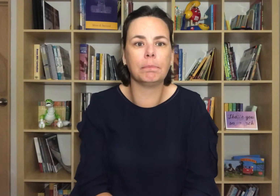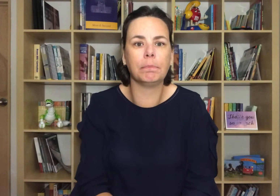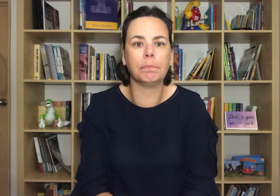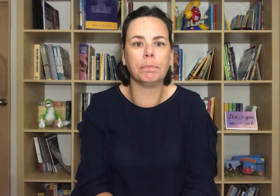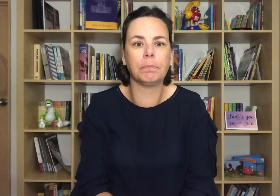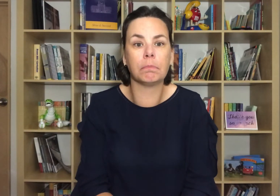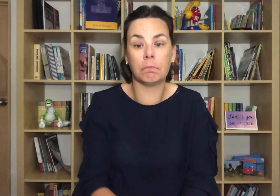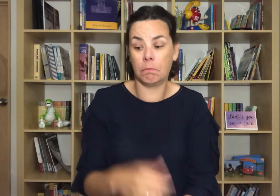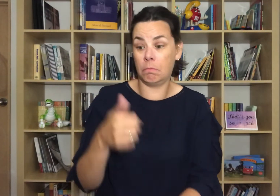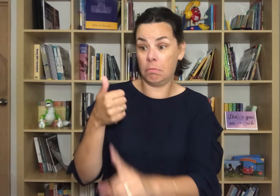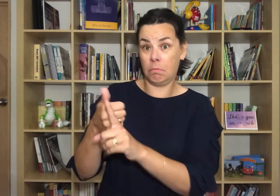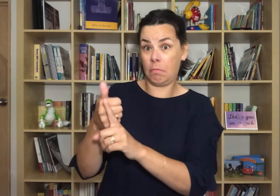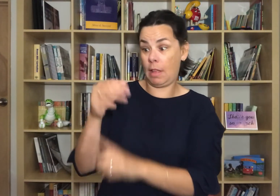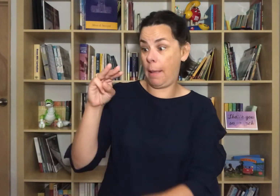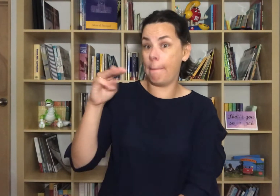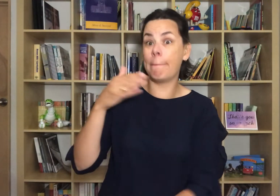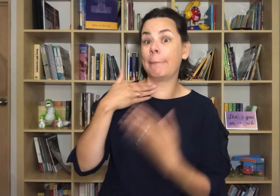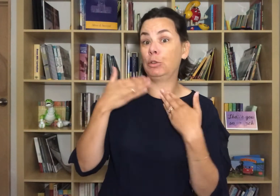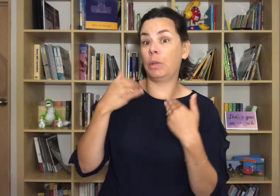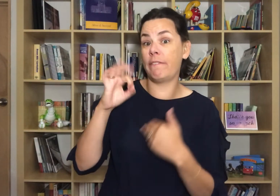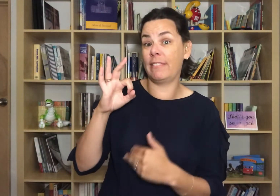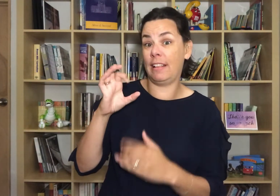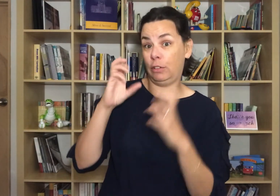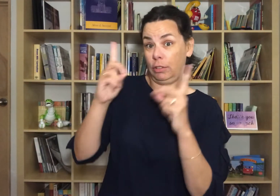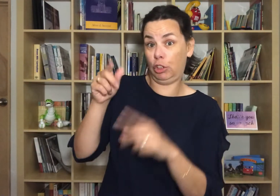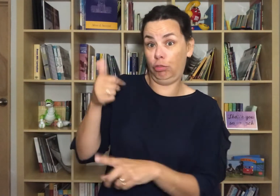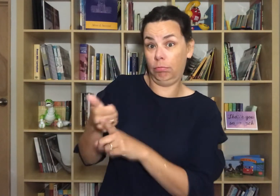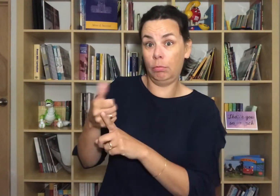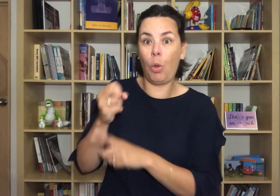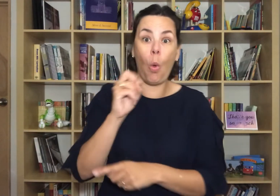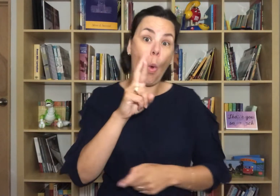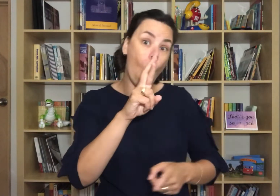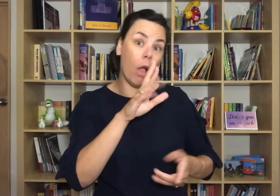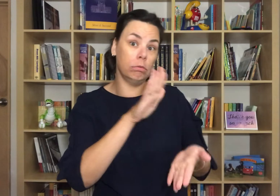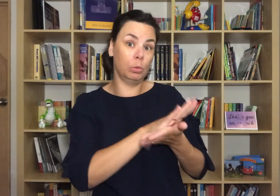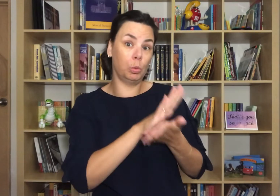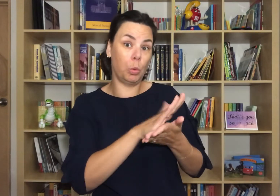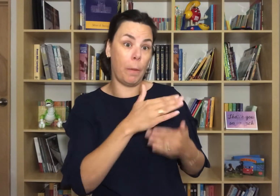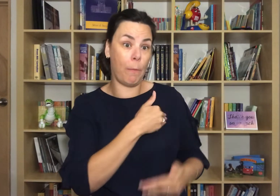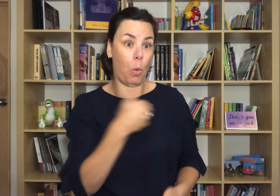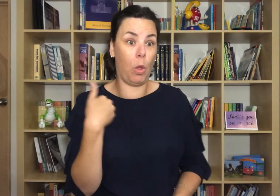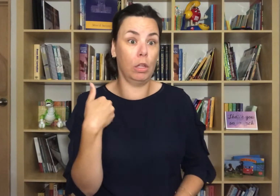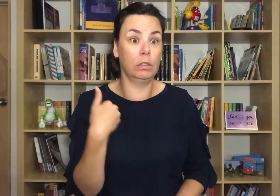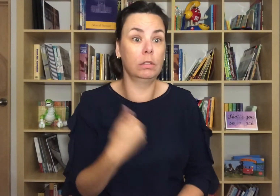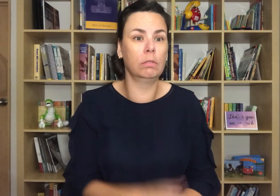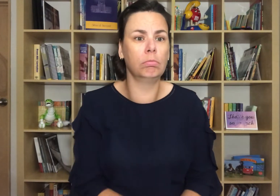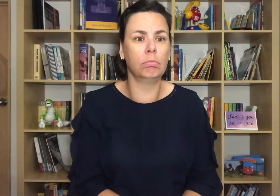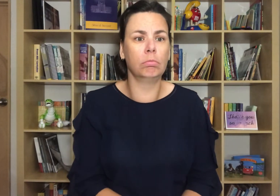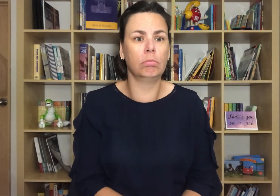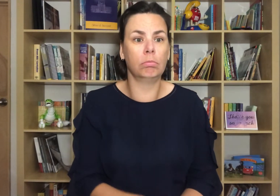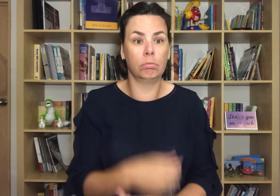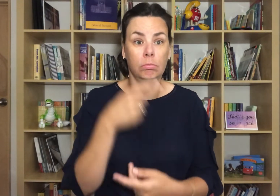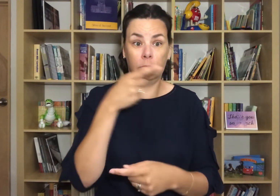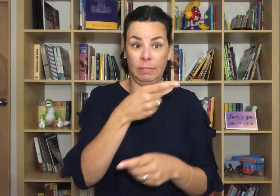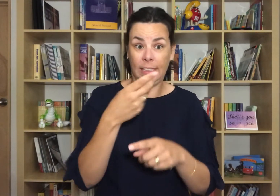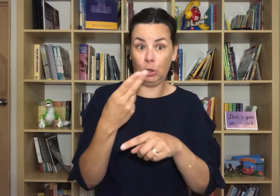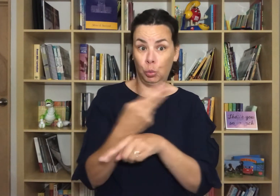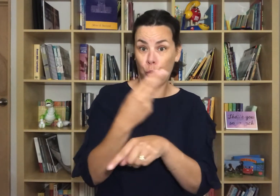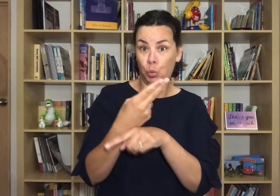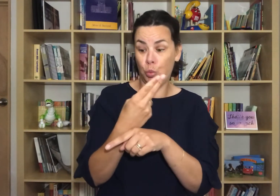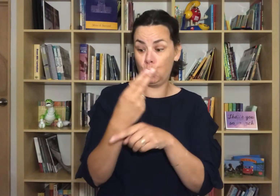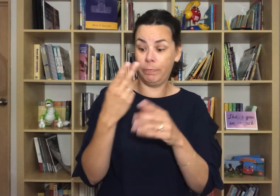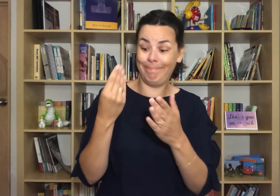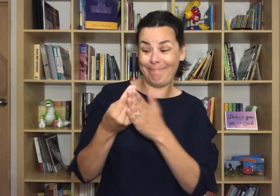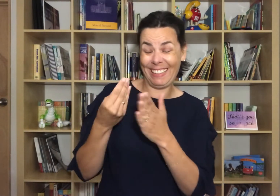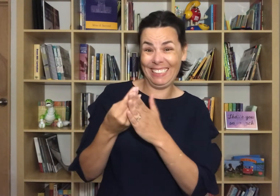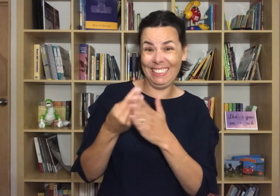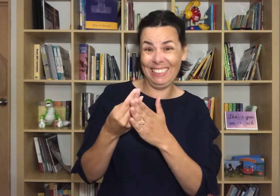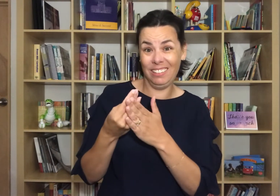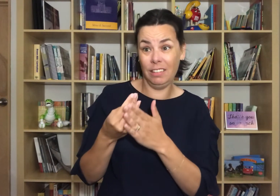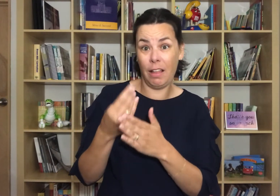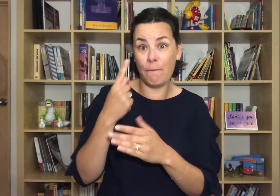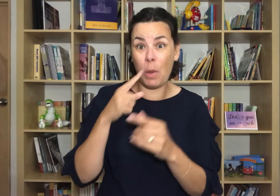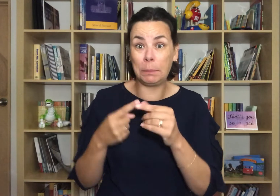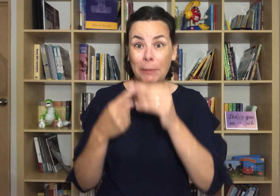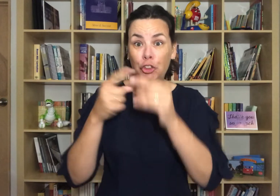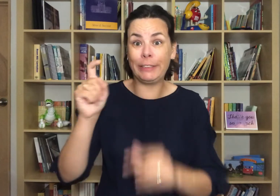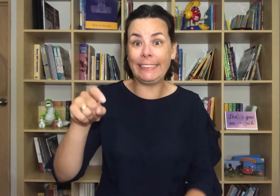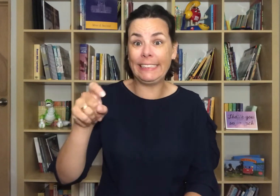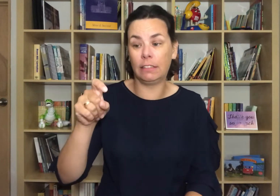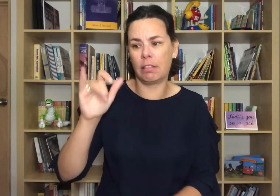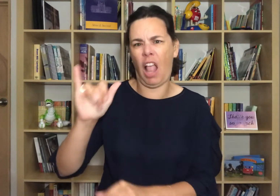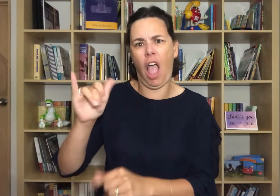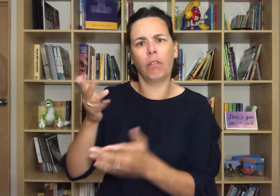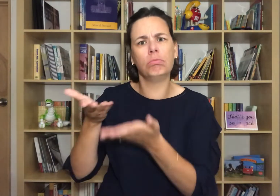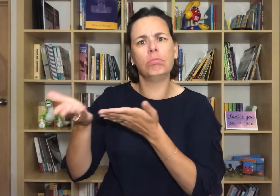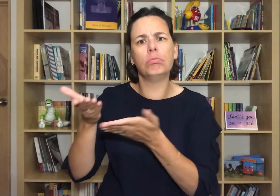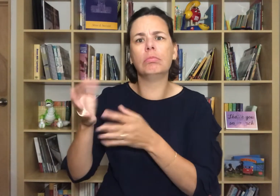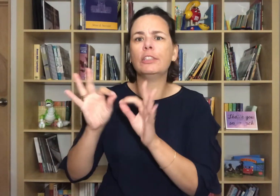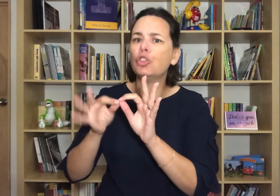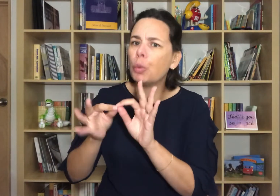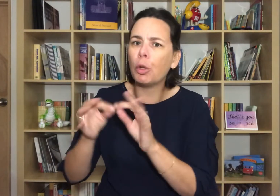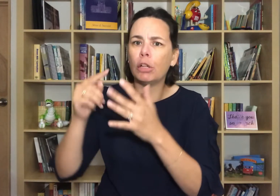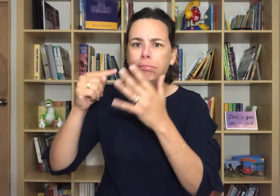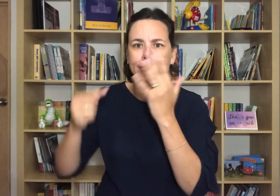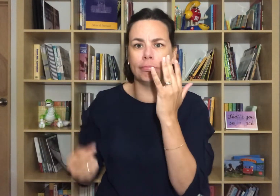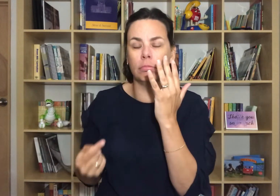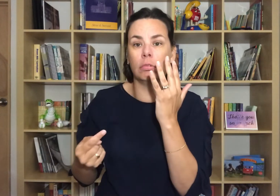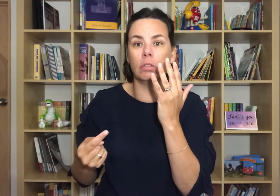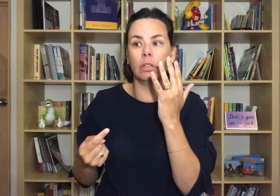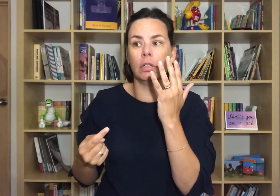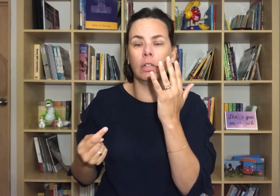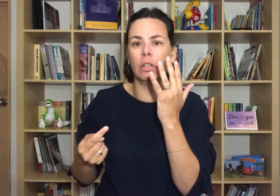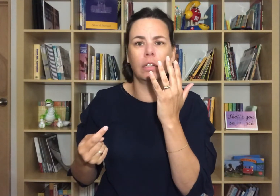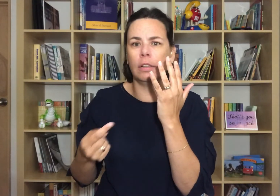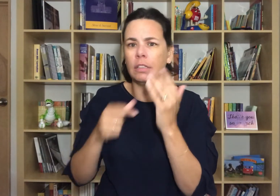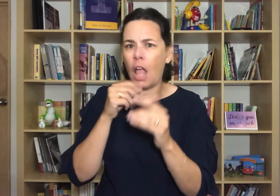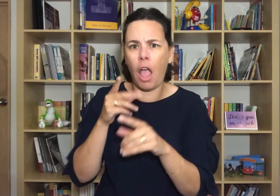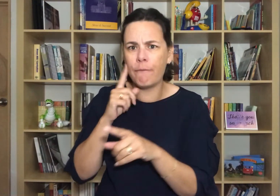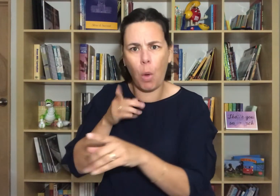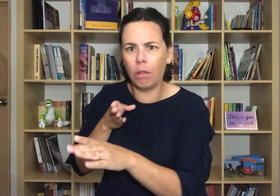They, the MoE or school boards or both have use some of the “special needs” funds towards other services